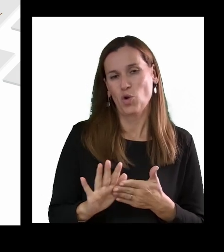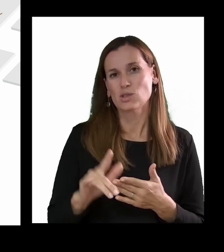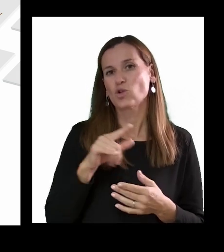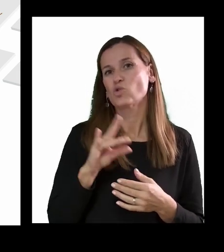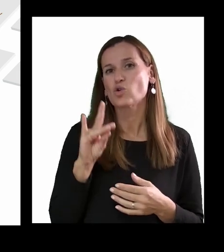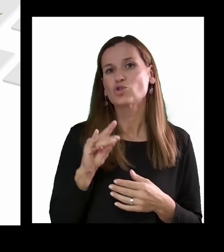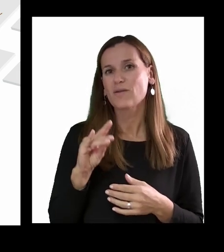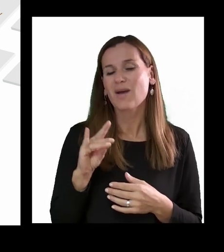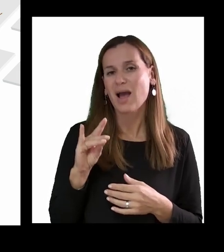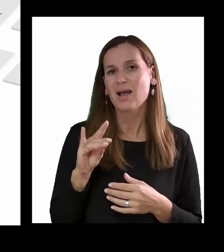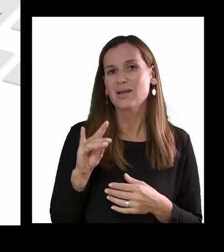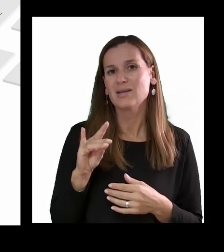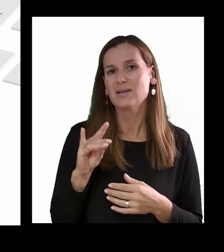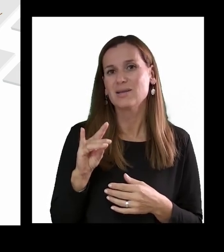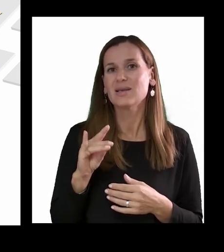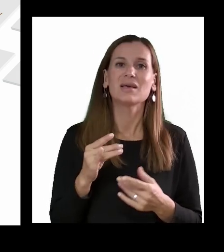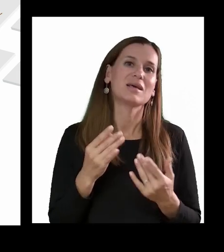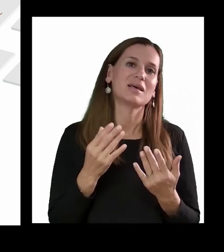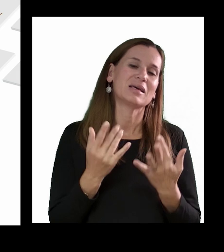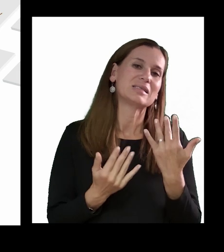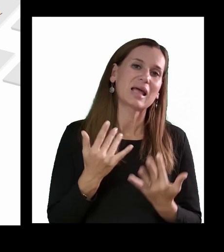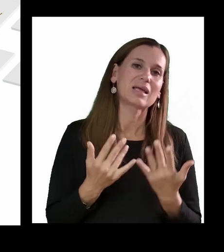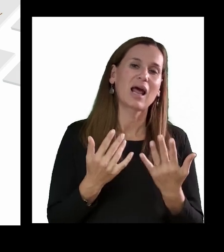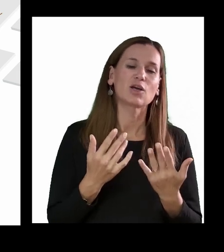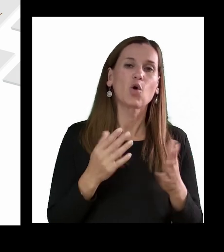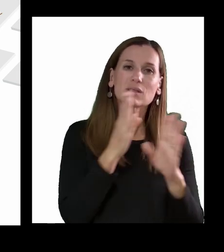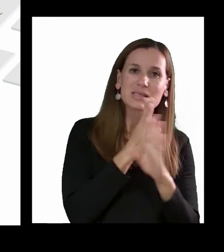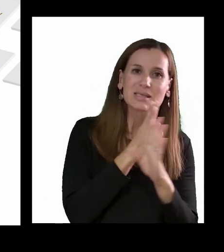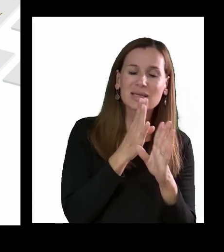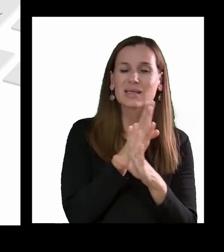are playing hide and seek on